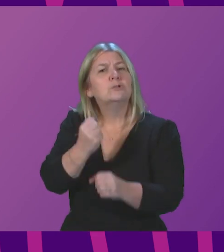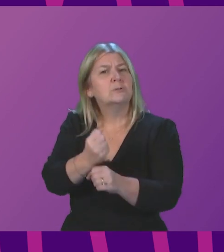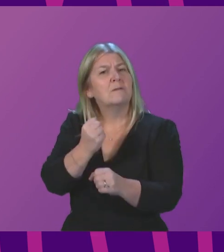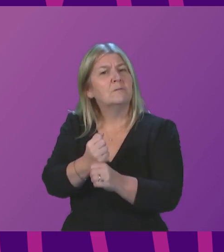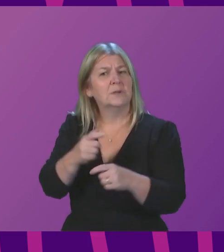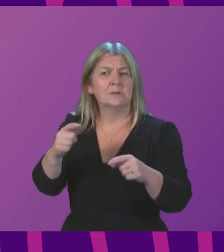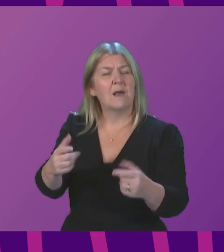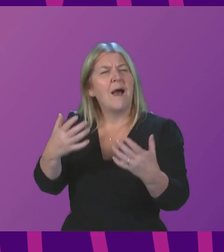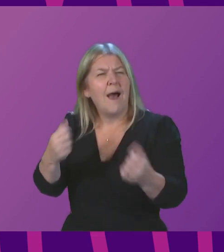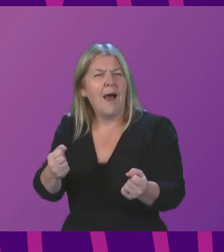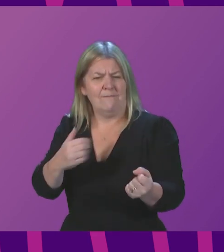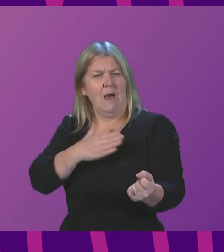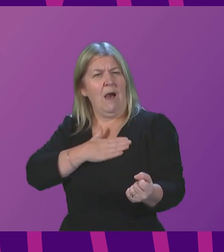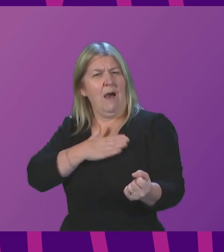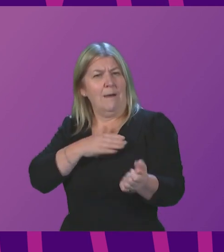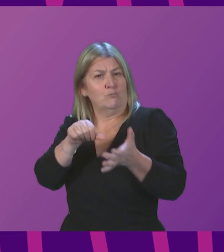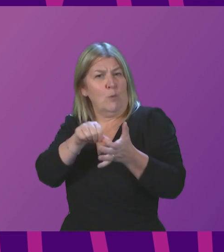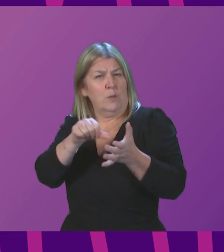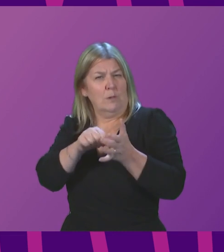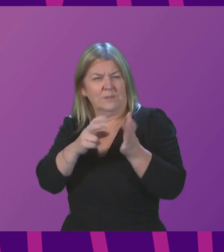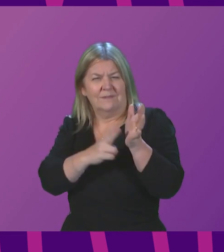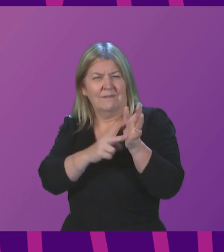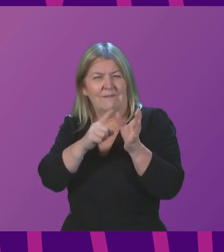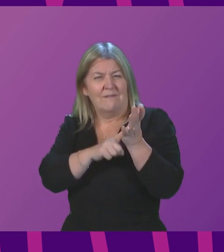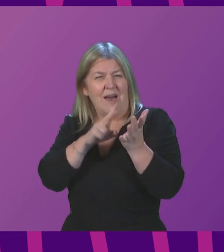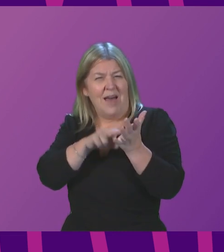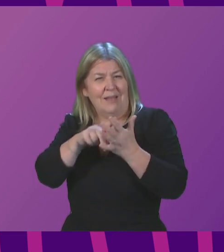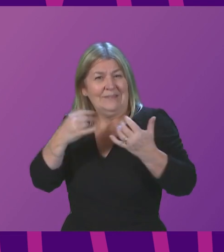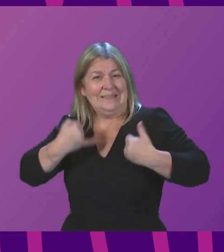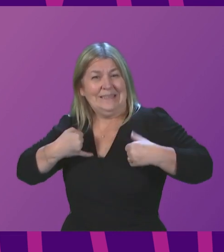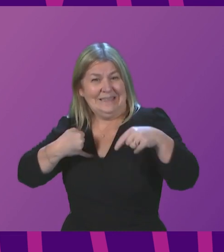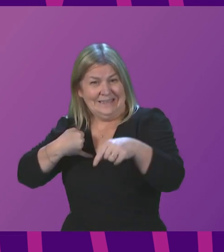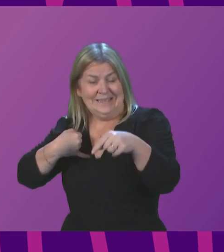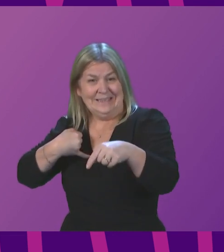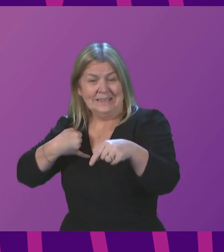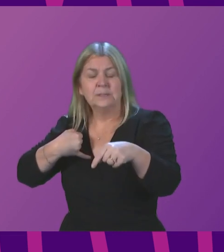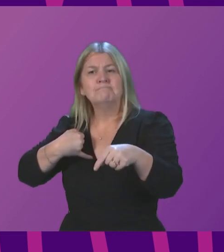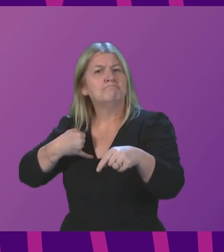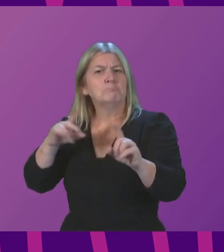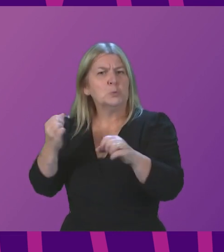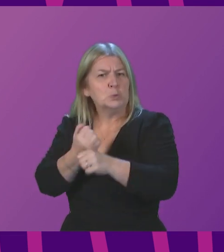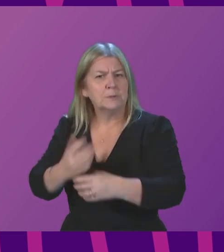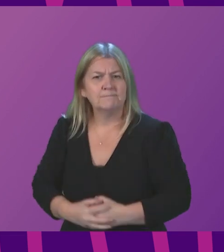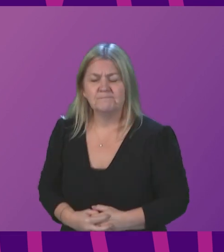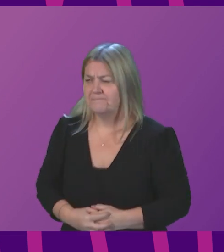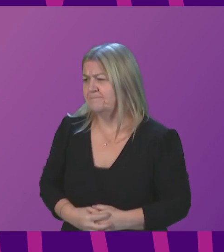with heart valve disease. Our heart disease action plan sets out the aim that everyone with suspected heart disease,